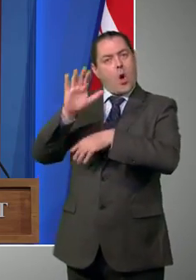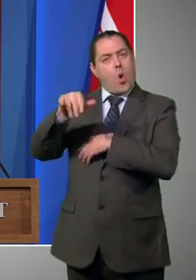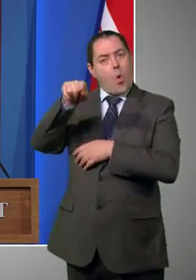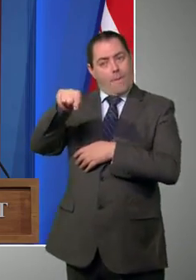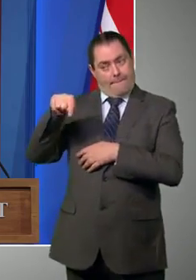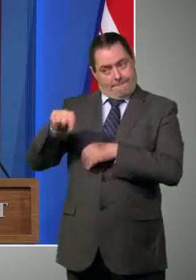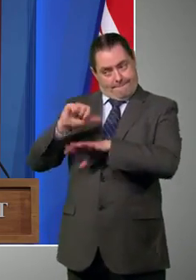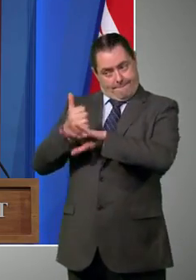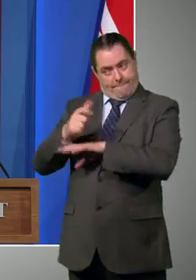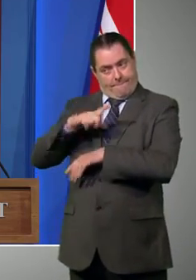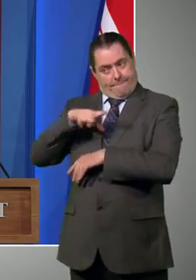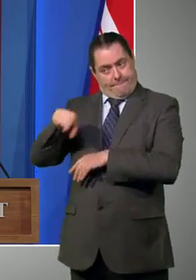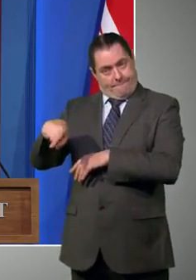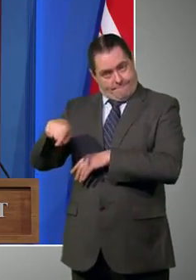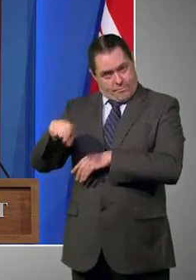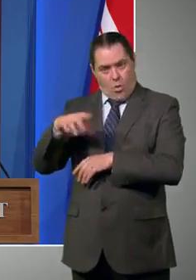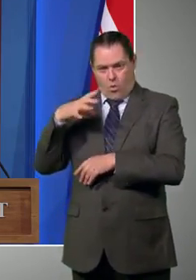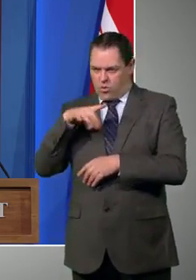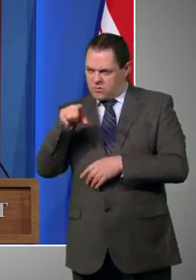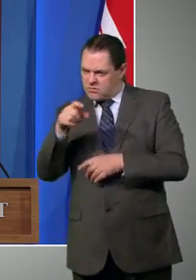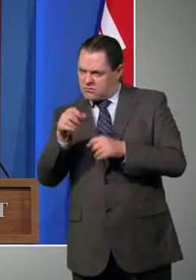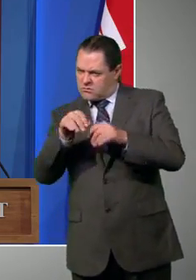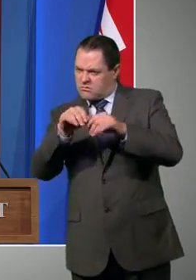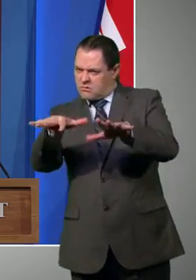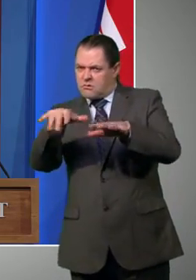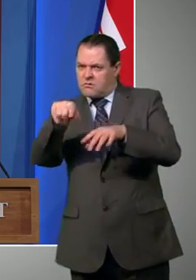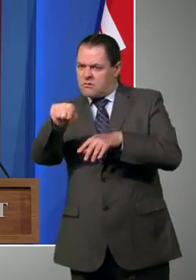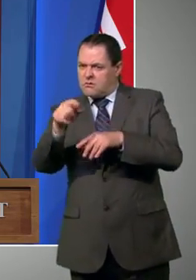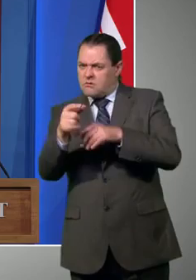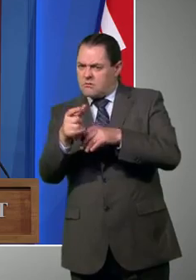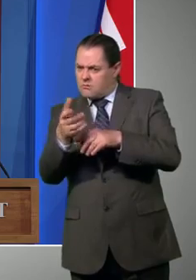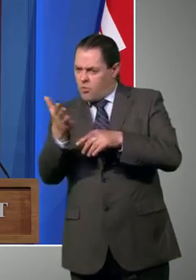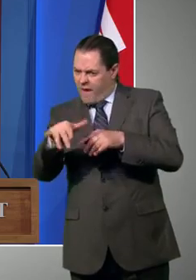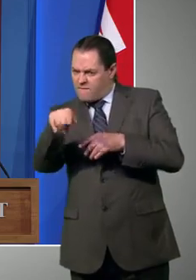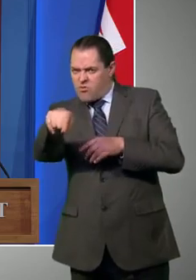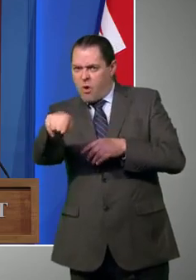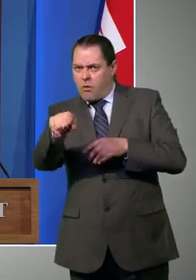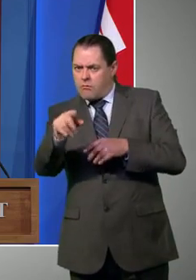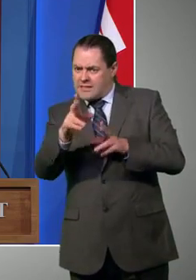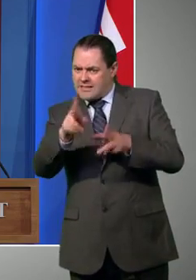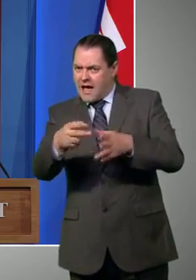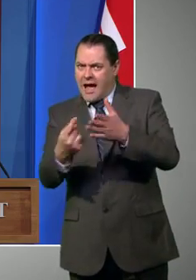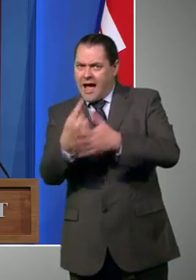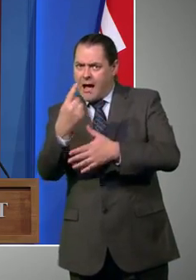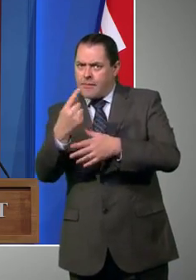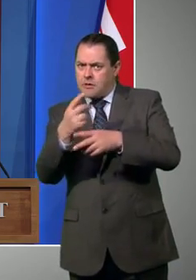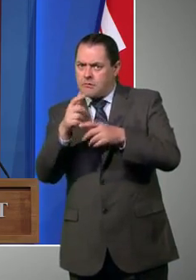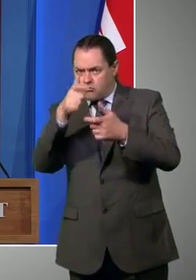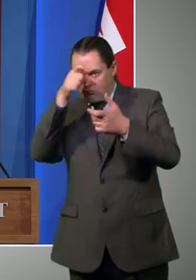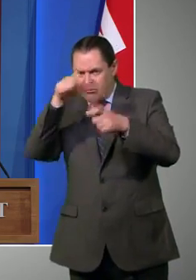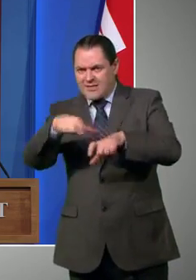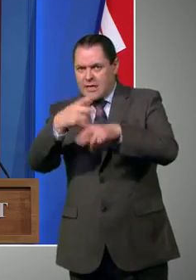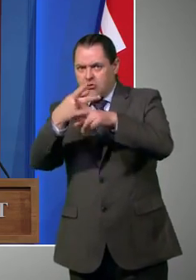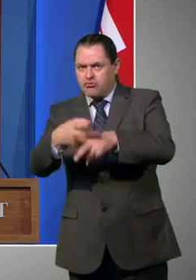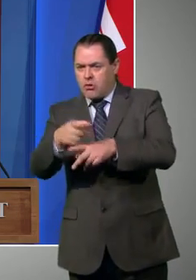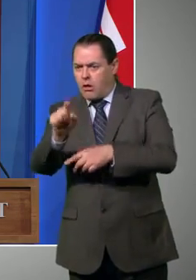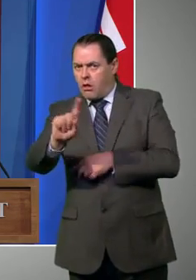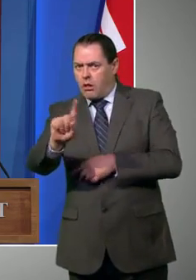for these very significant. Rates of infection and death in residential care settings and